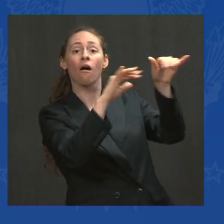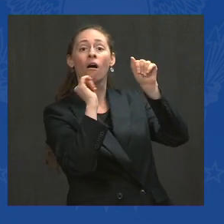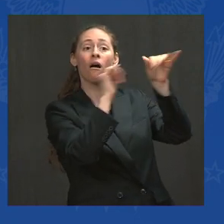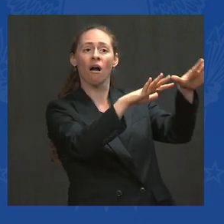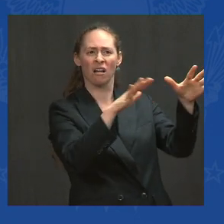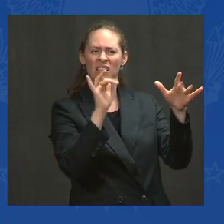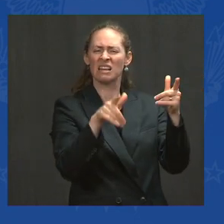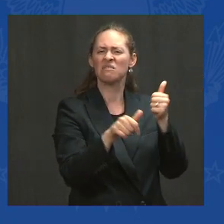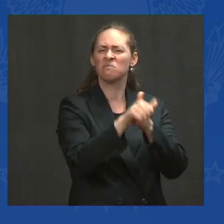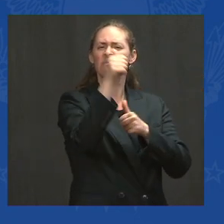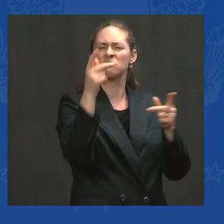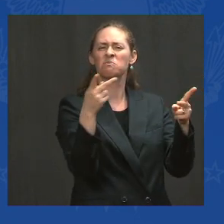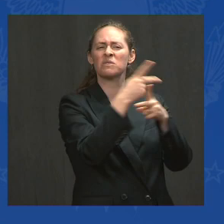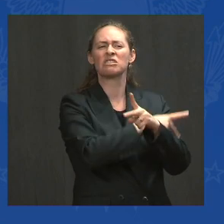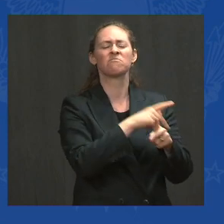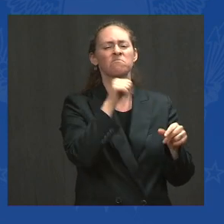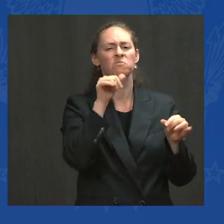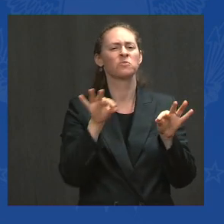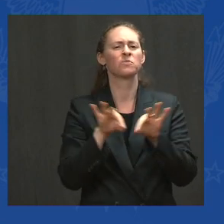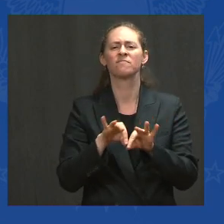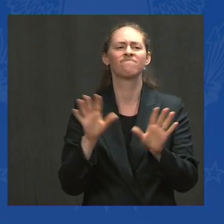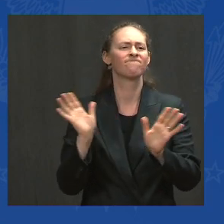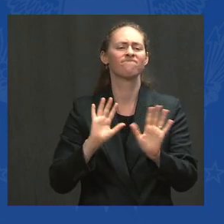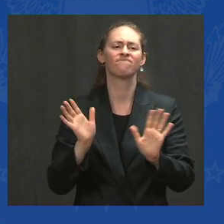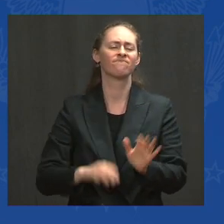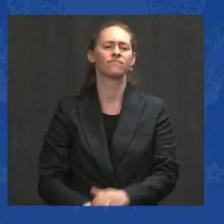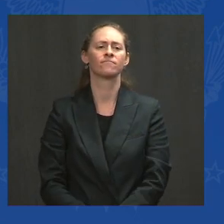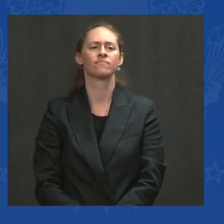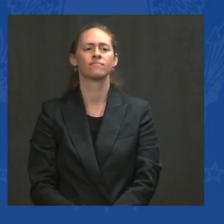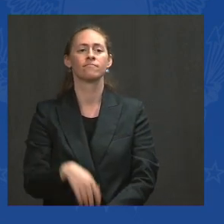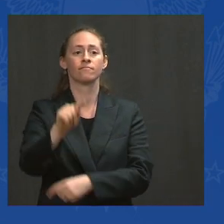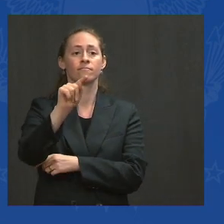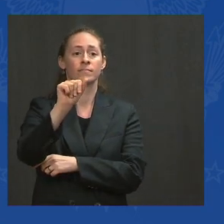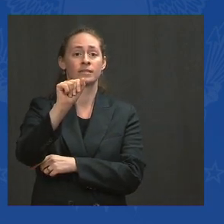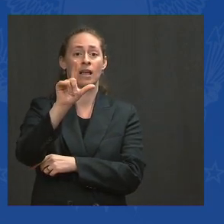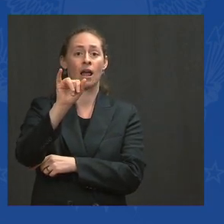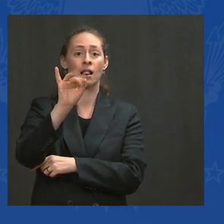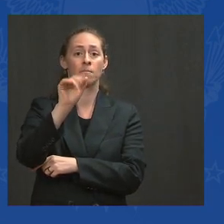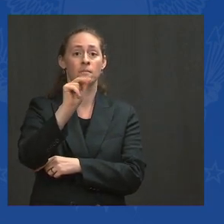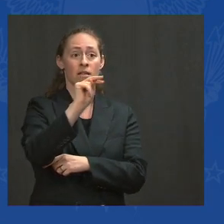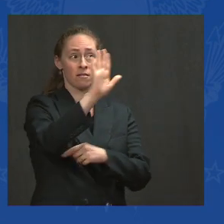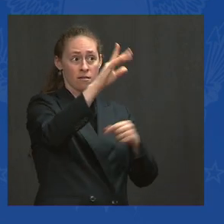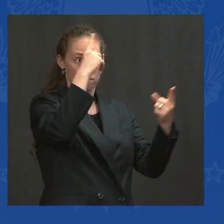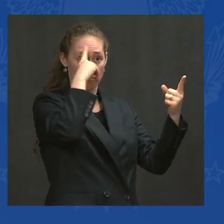Once that agreement with the Taliban had been made, staying with a bare minimum force was no longer possible.